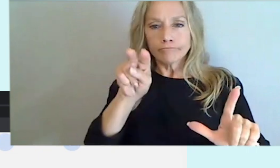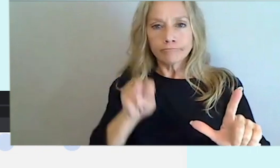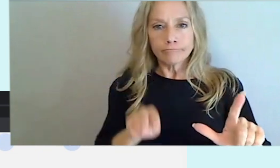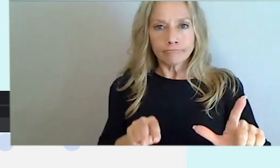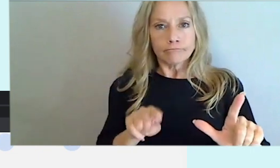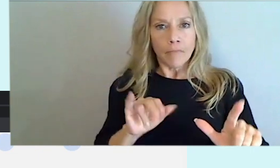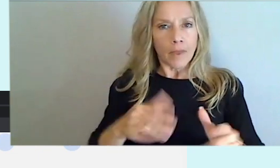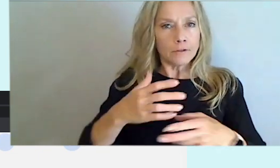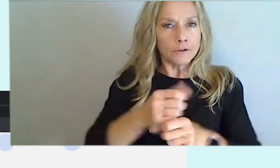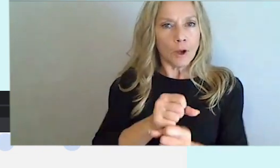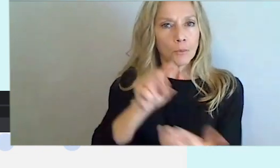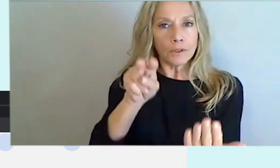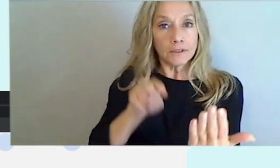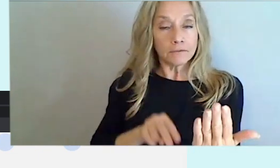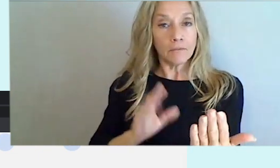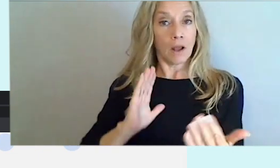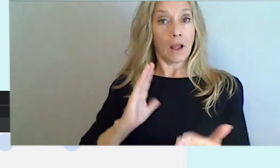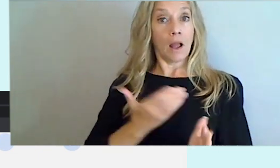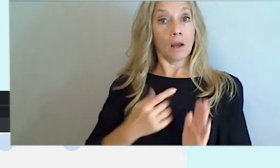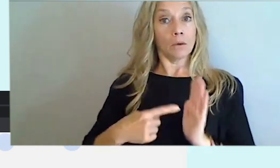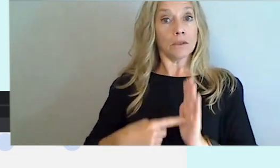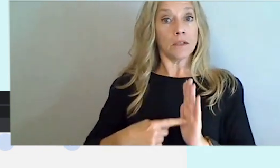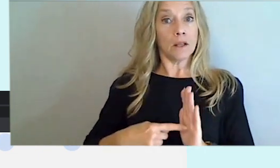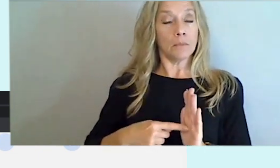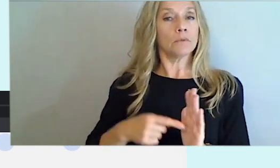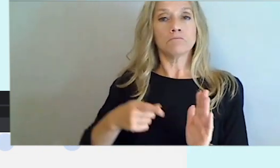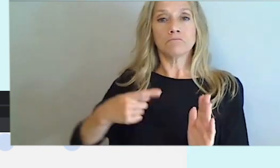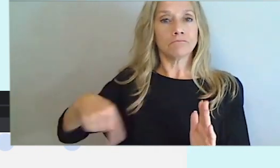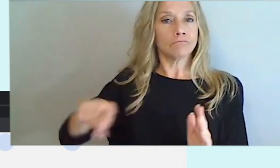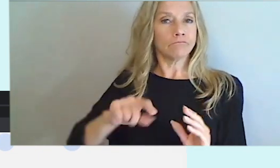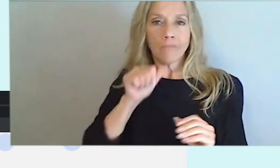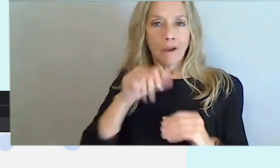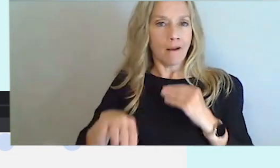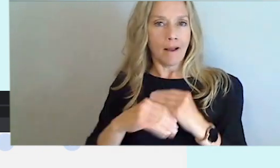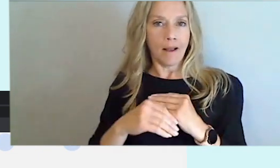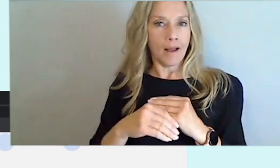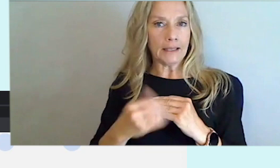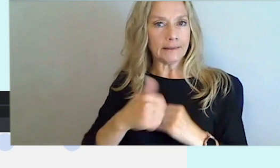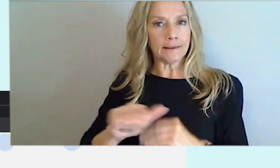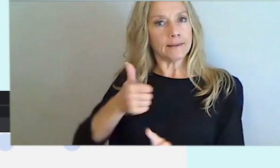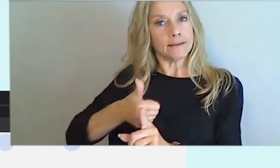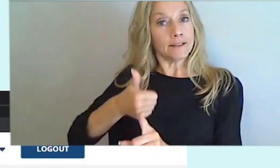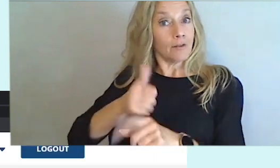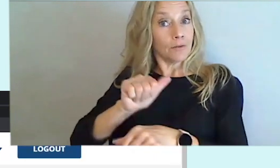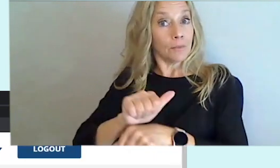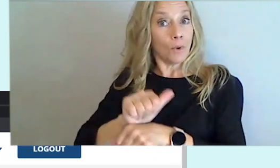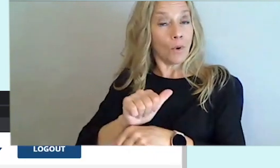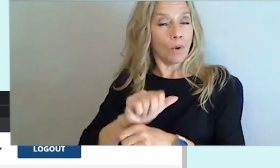In this example, the member is not adding a self-employment record, so they would select no and click next.